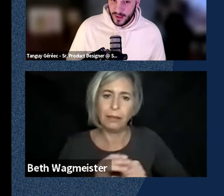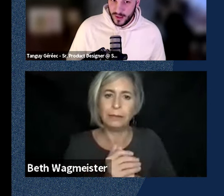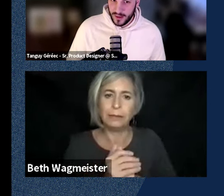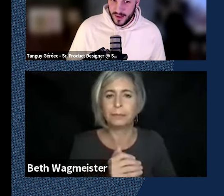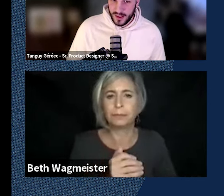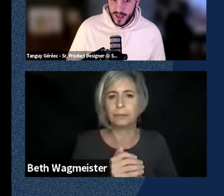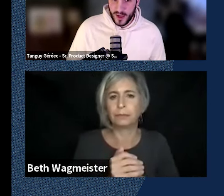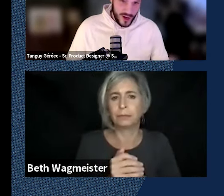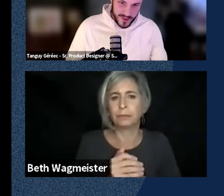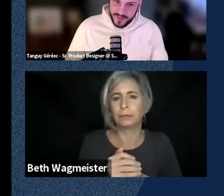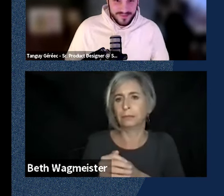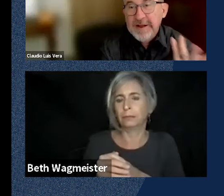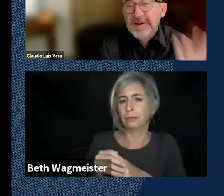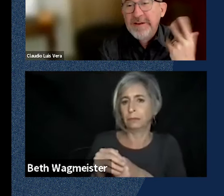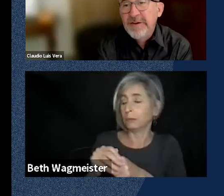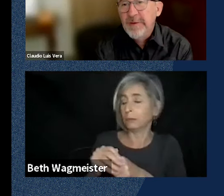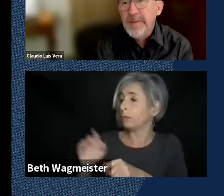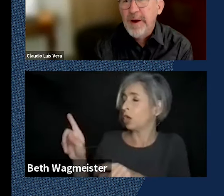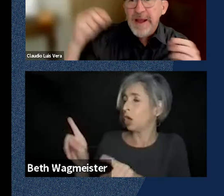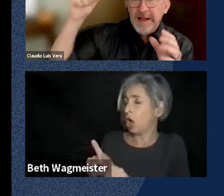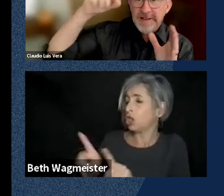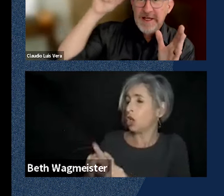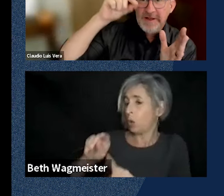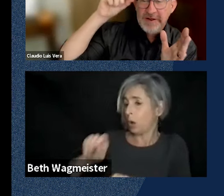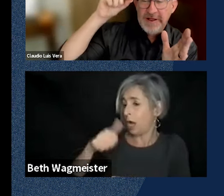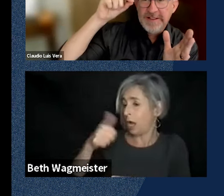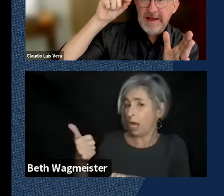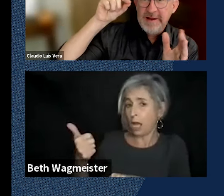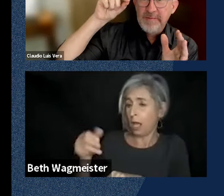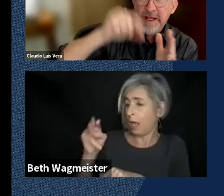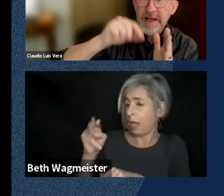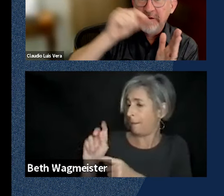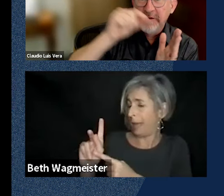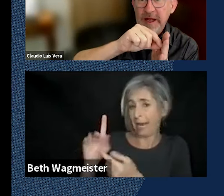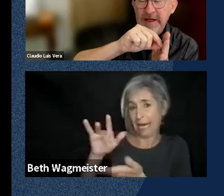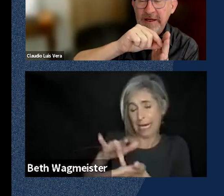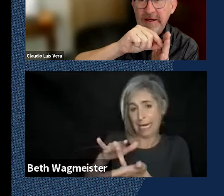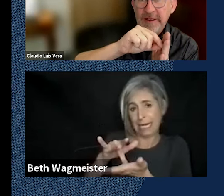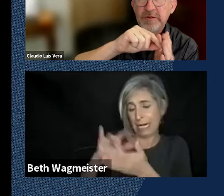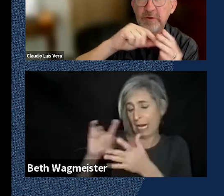The other thing, the other thing about Main is that is that the beginning of main is where